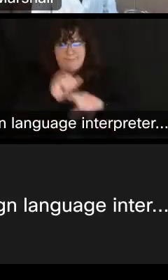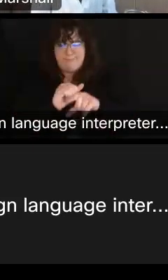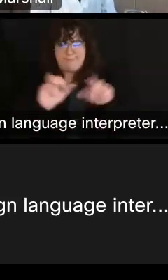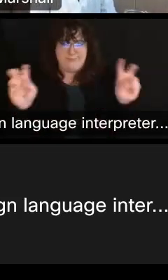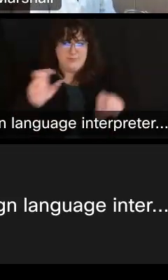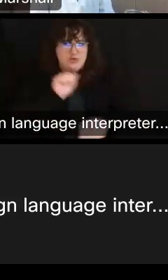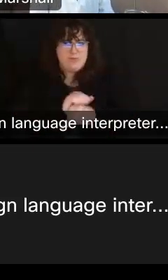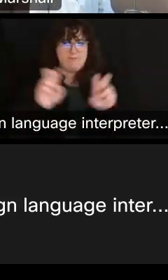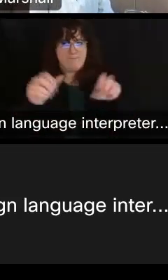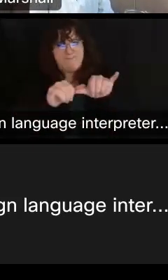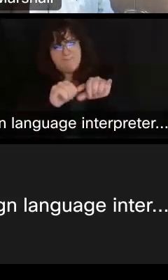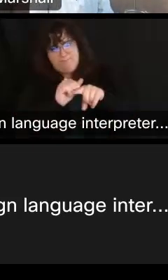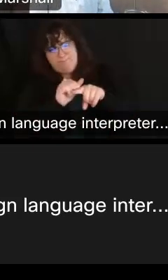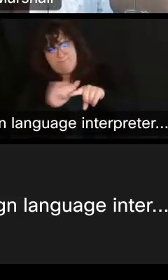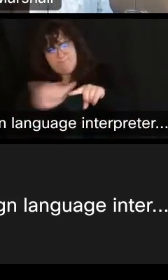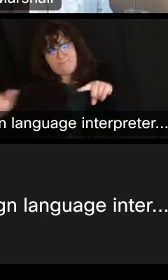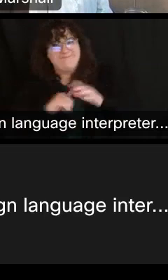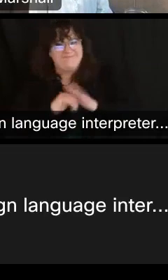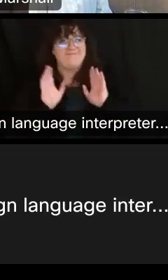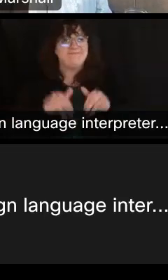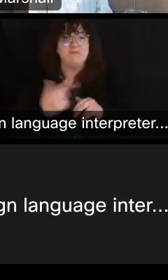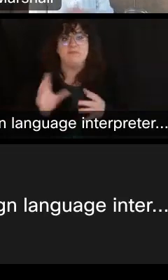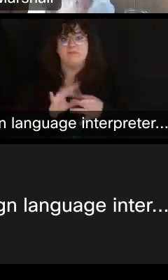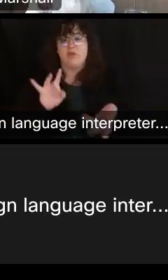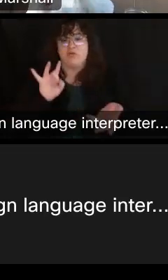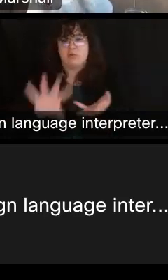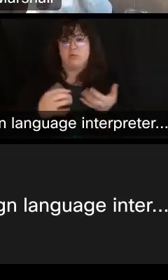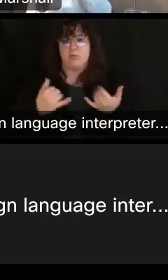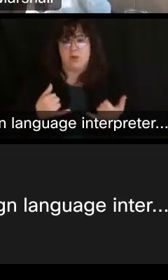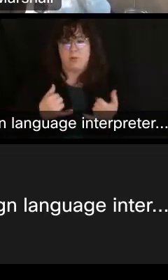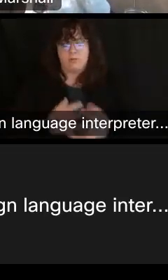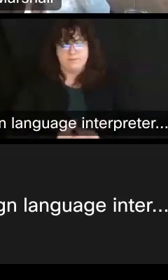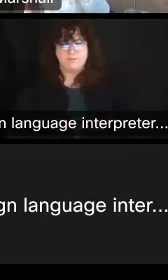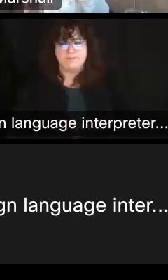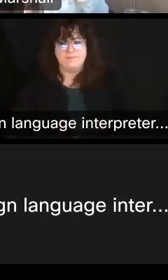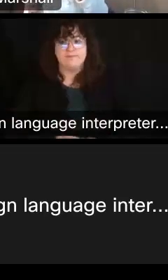one of the things I just want to mention right away is that when I'm in a webinar or a meeting,